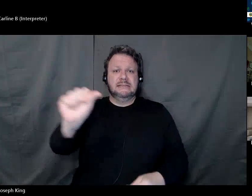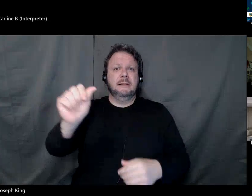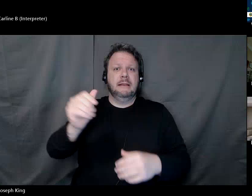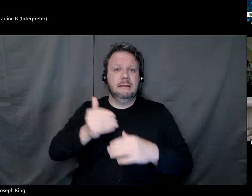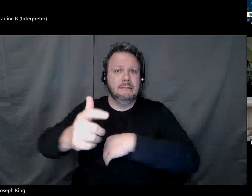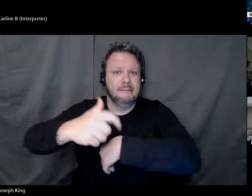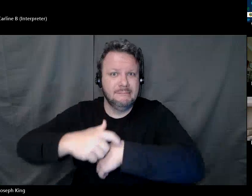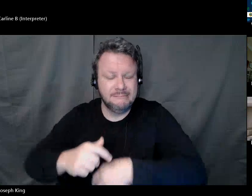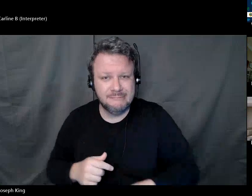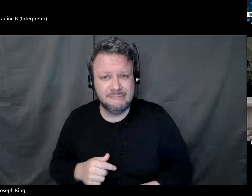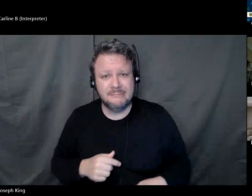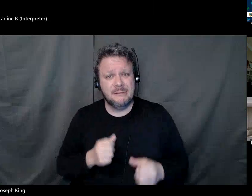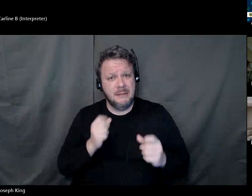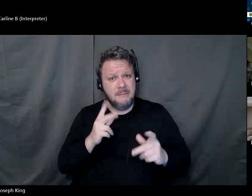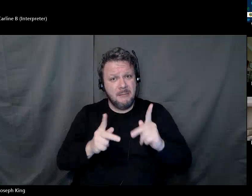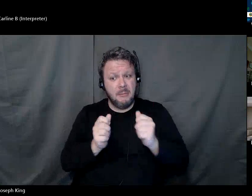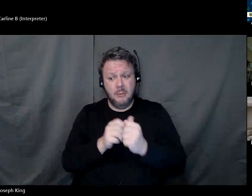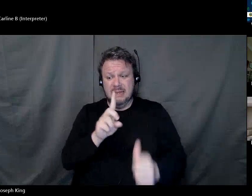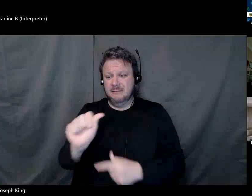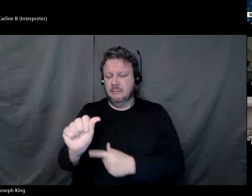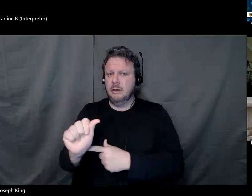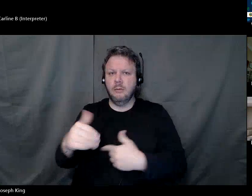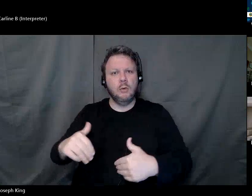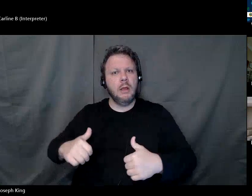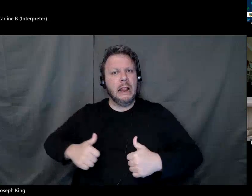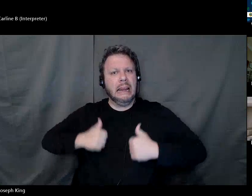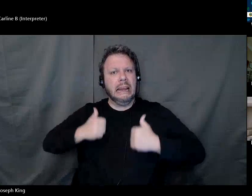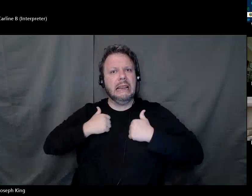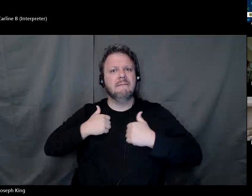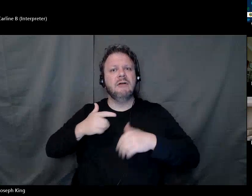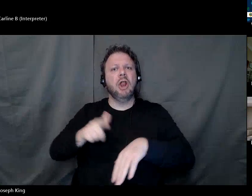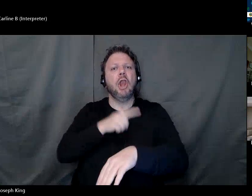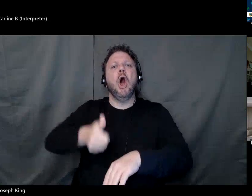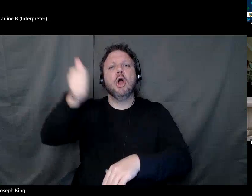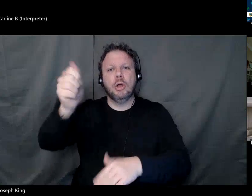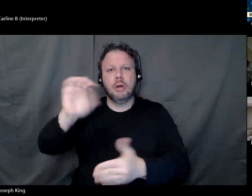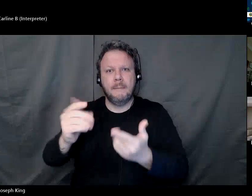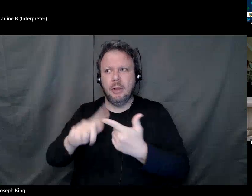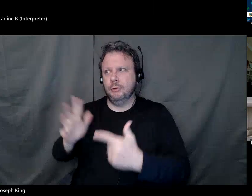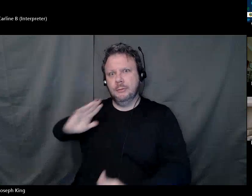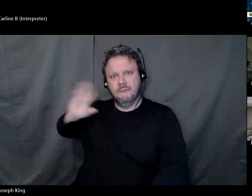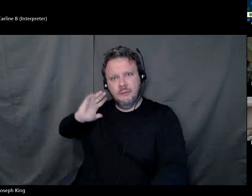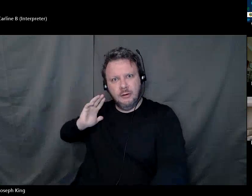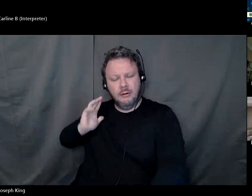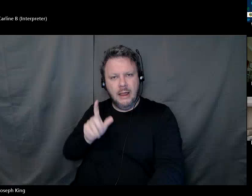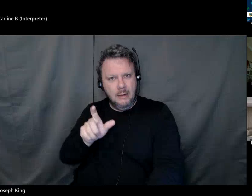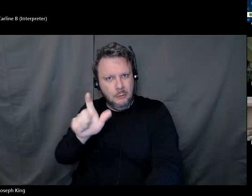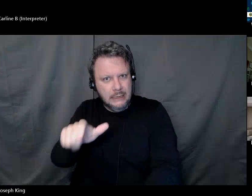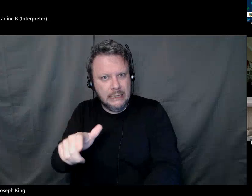Many people with disabilities are living longer than they ever have before and will need what the aging network provides.